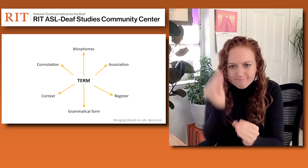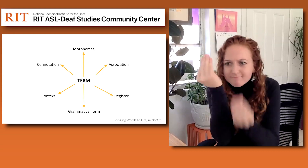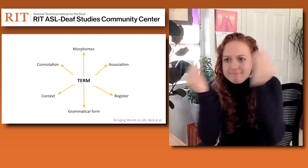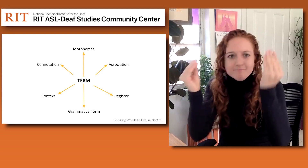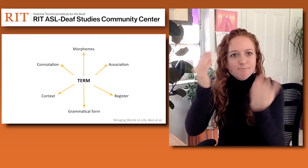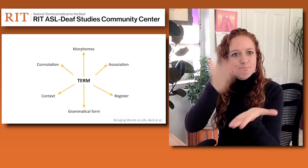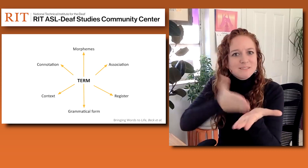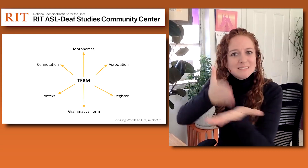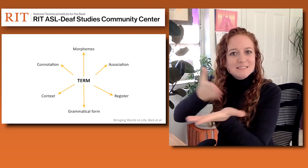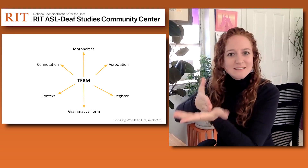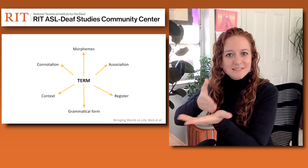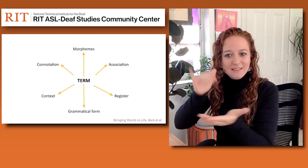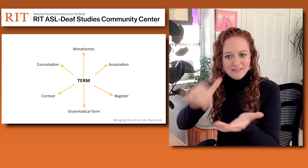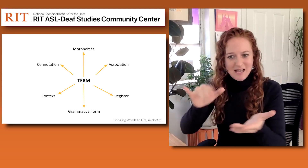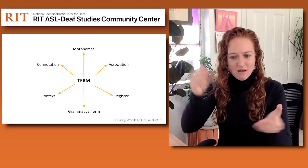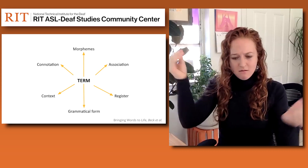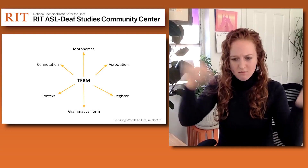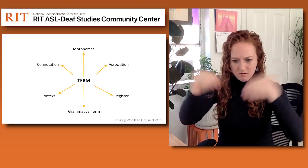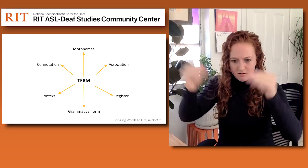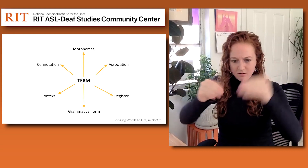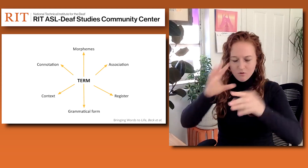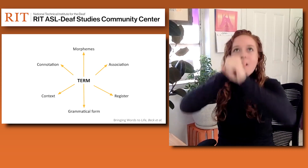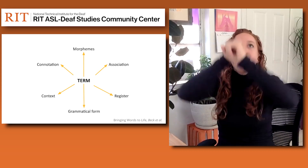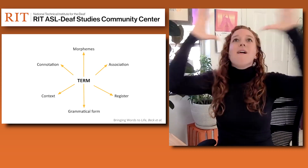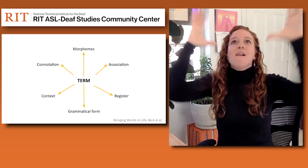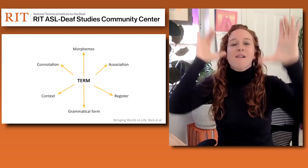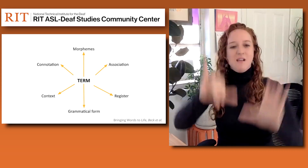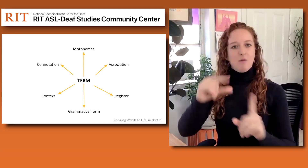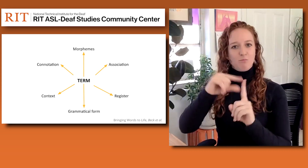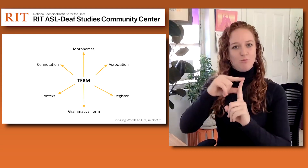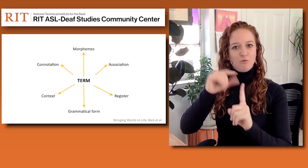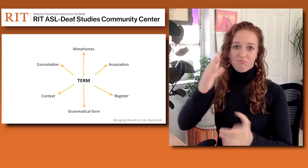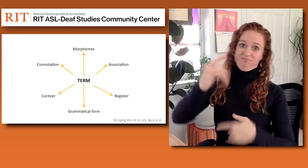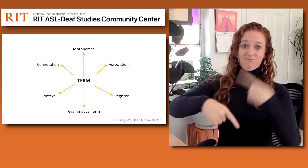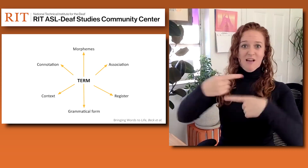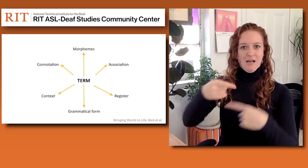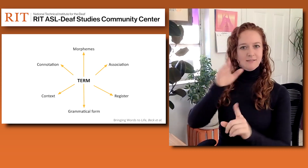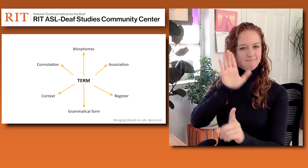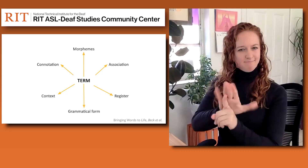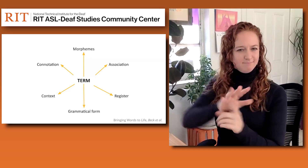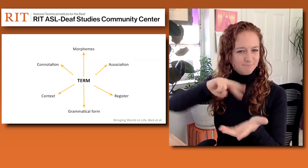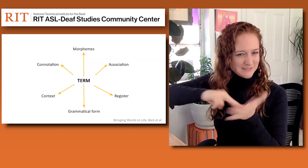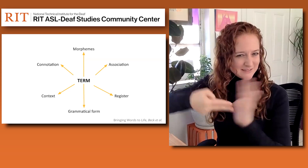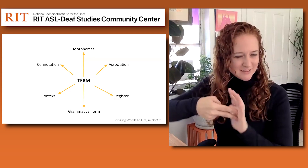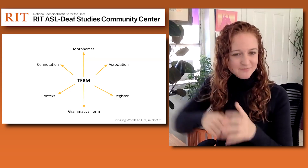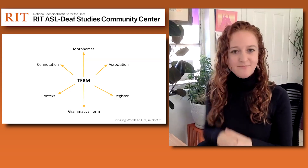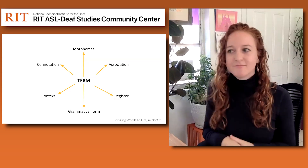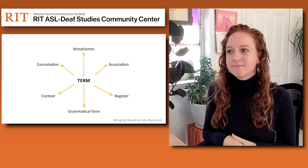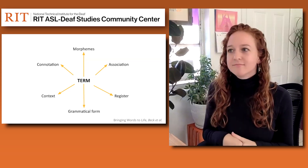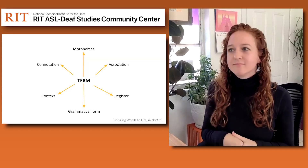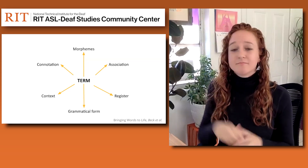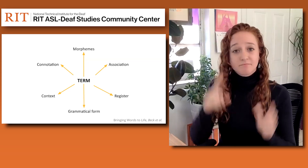They are split into different parts that are then put together that make up that word and/or sign and gives it meaning.